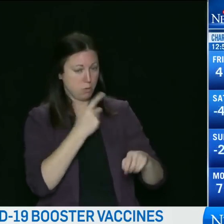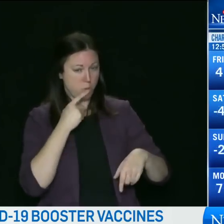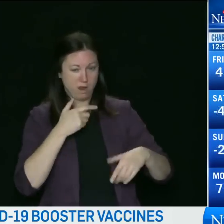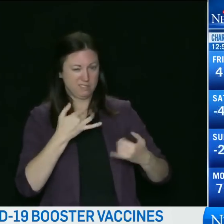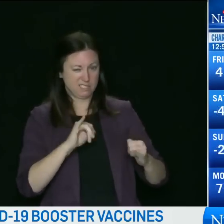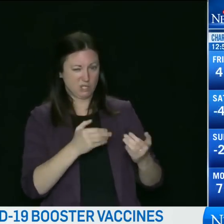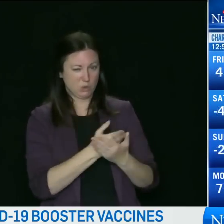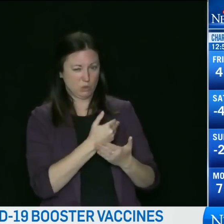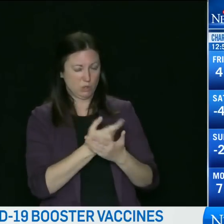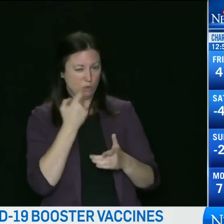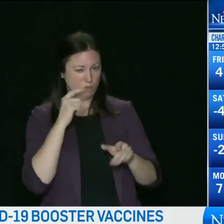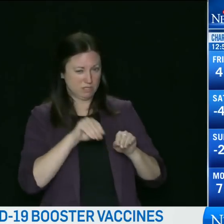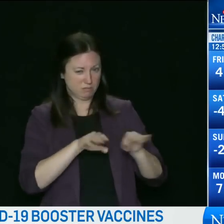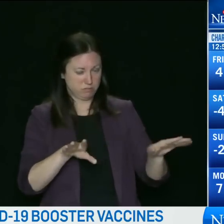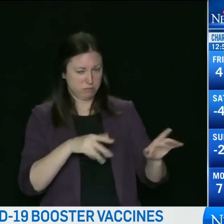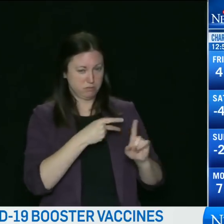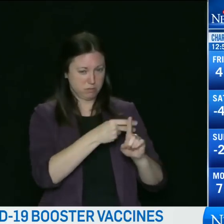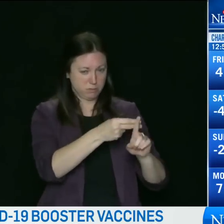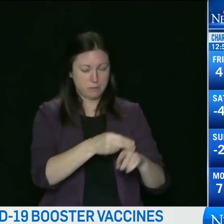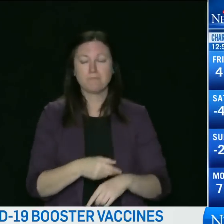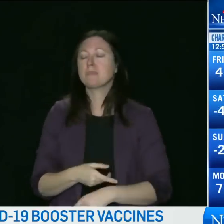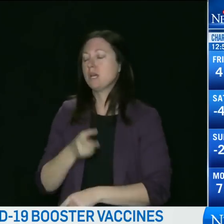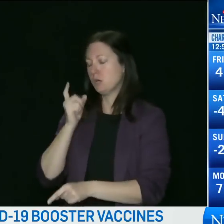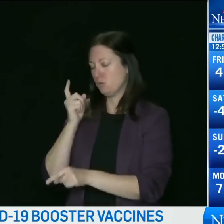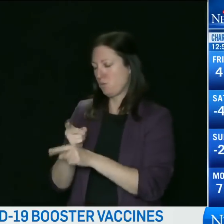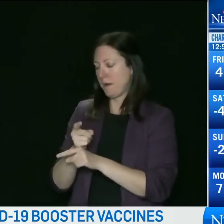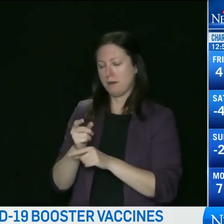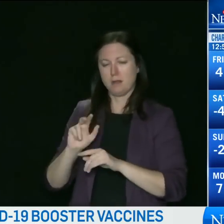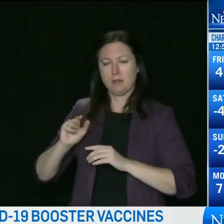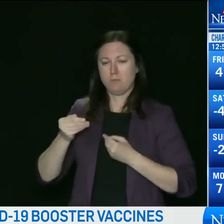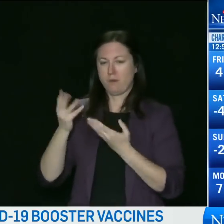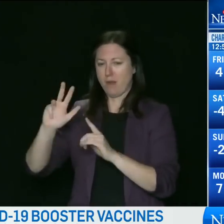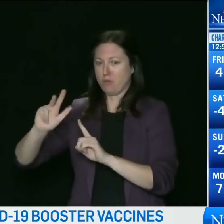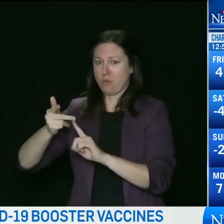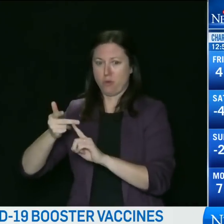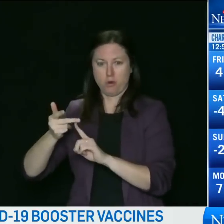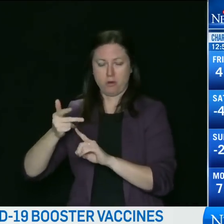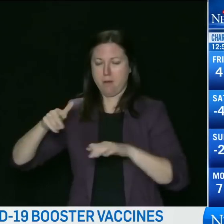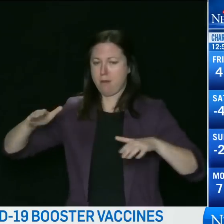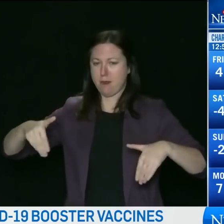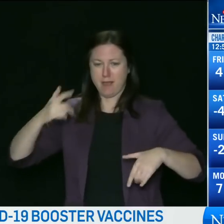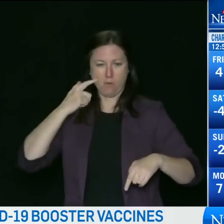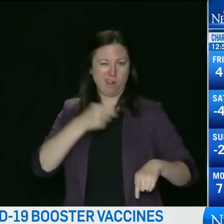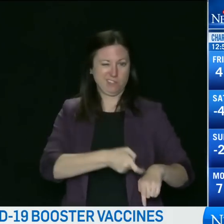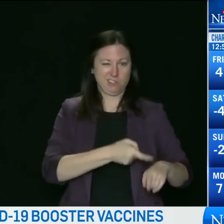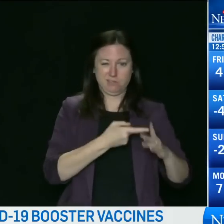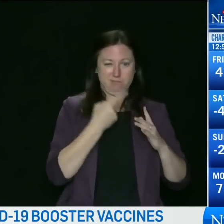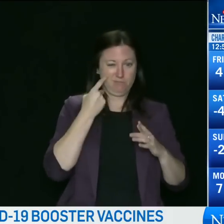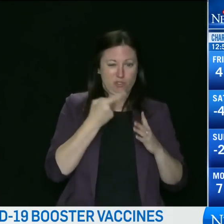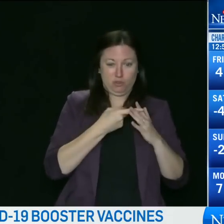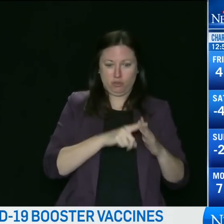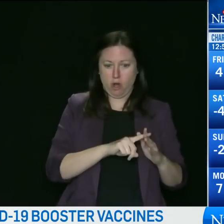BOOSTERS FOR THEM AT THIS TIME? YES.